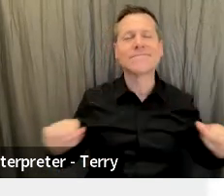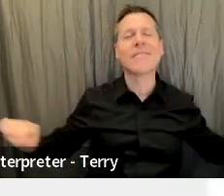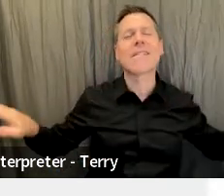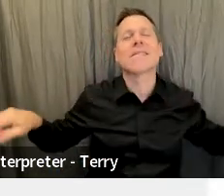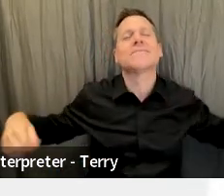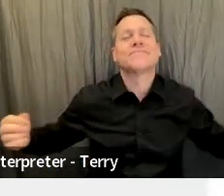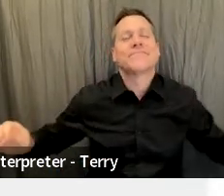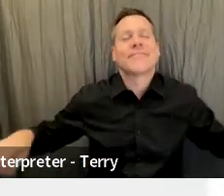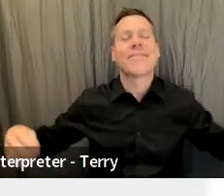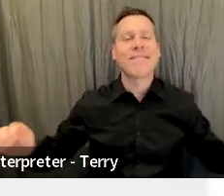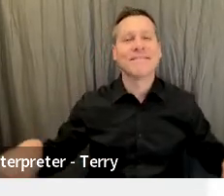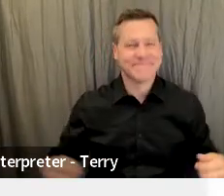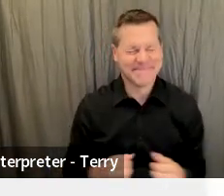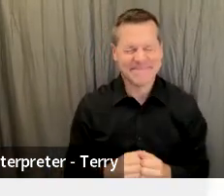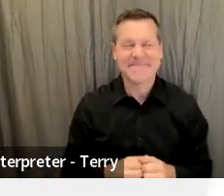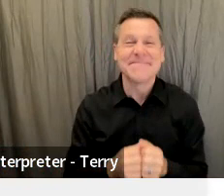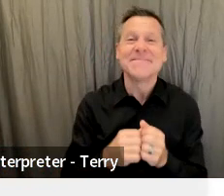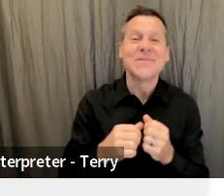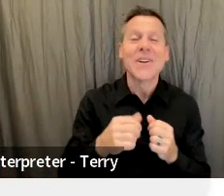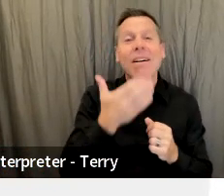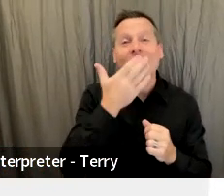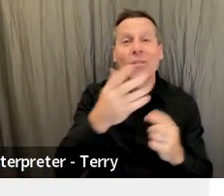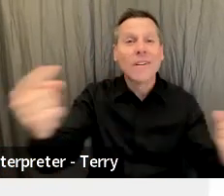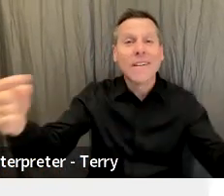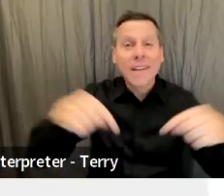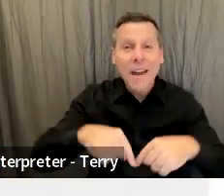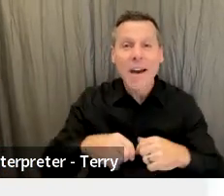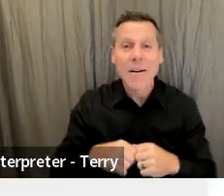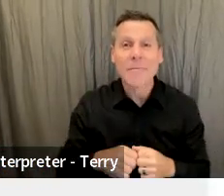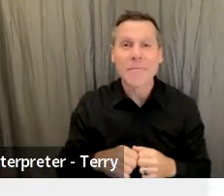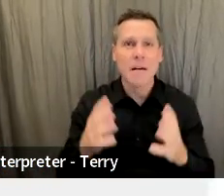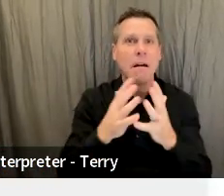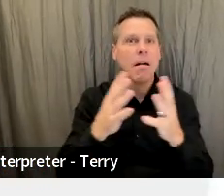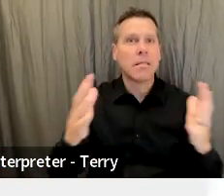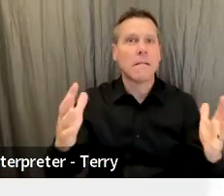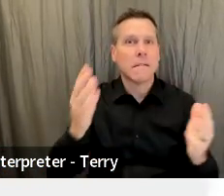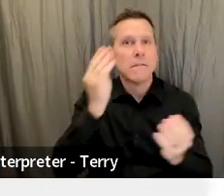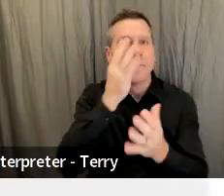But thank you so much for being here. We have a lot of material to cover in this hour.